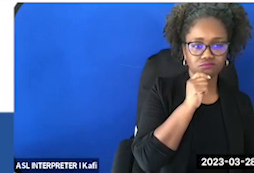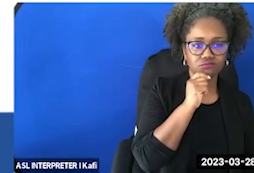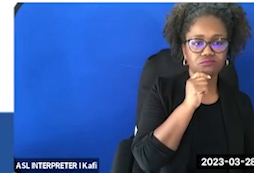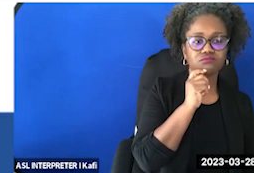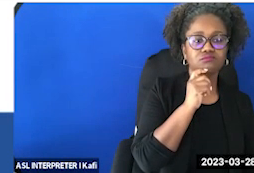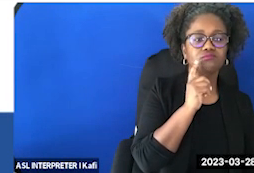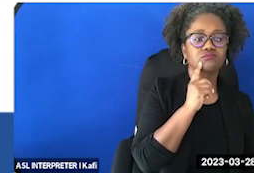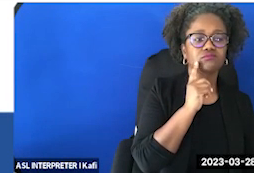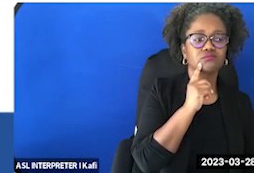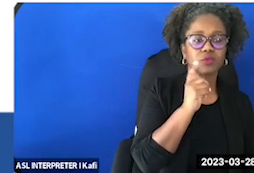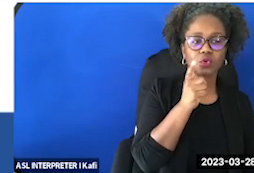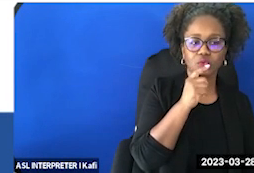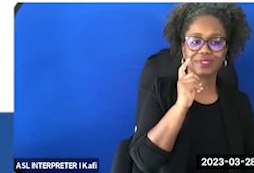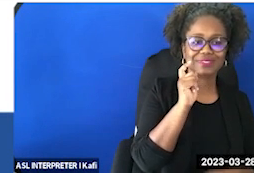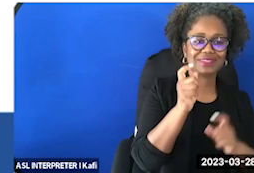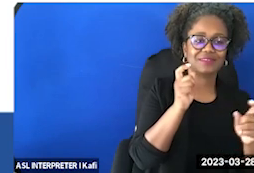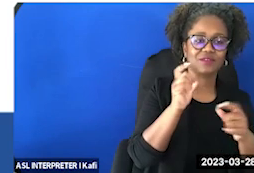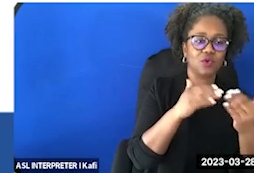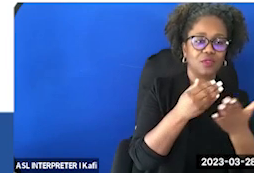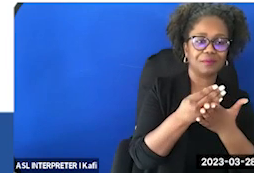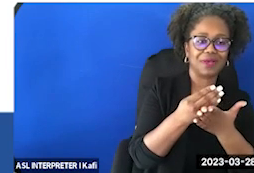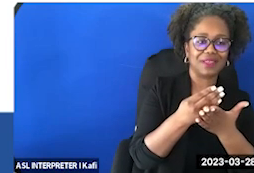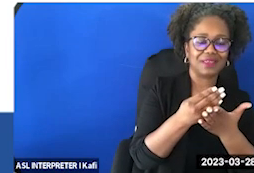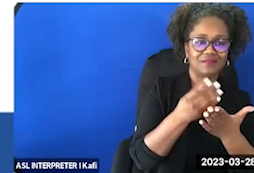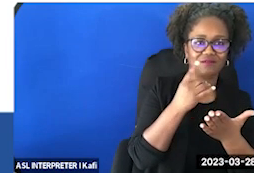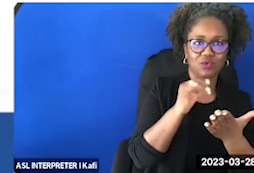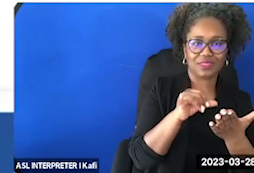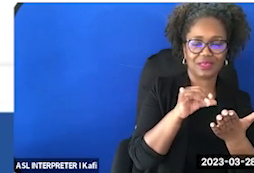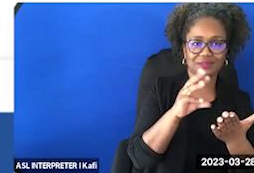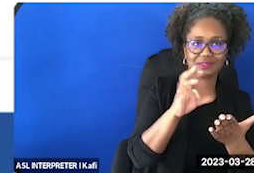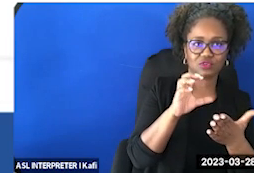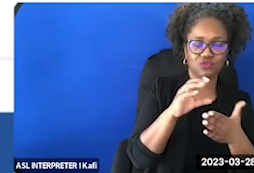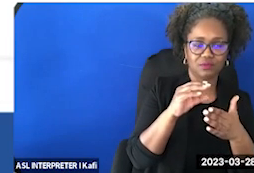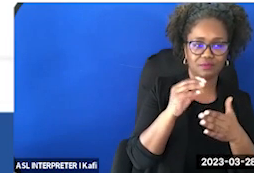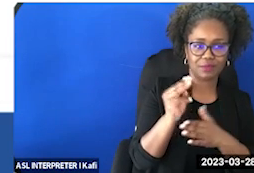Debbie Stine, Science & Technology Policy Academy: I guess, who's giving all the different kind of money for it? Debbie Stine, Science & Technology Policy Academy: And